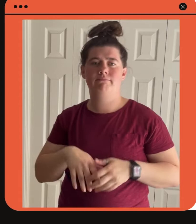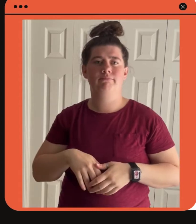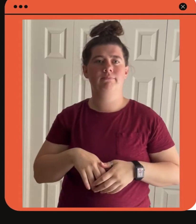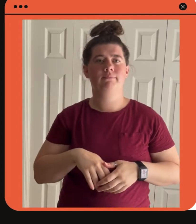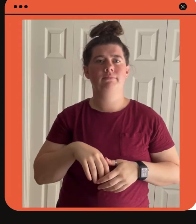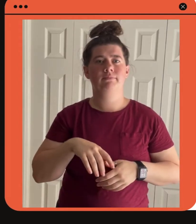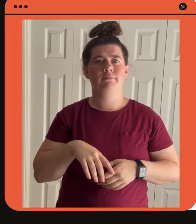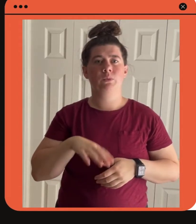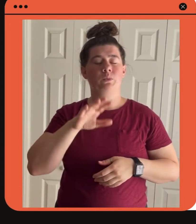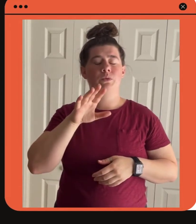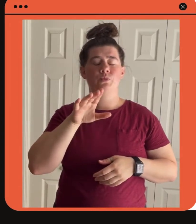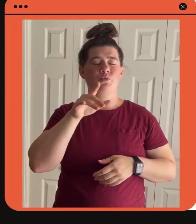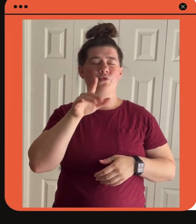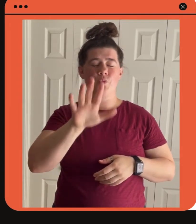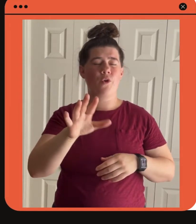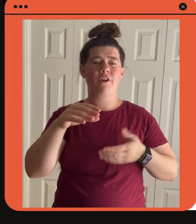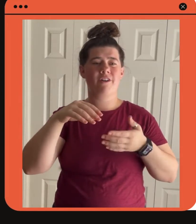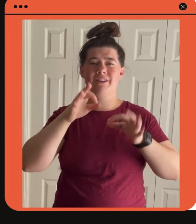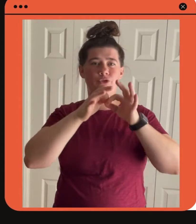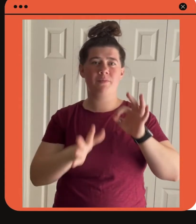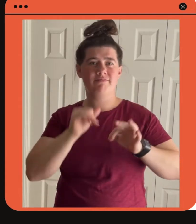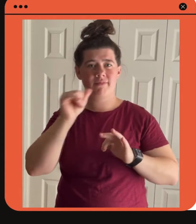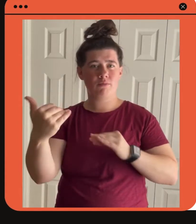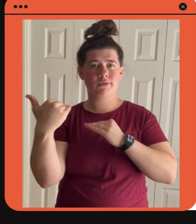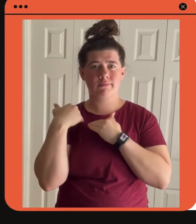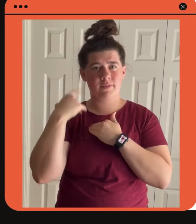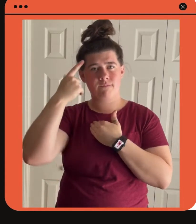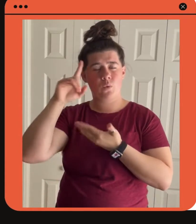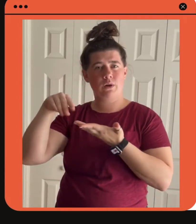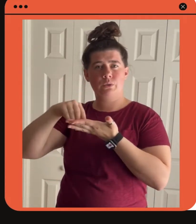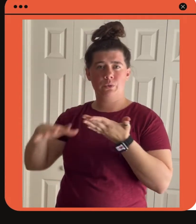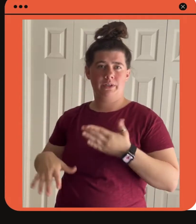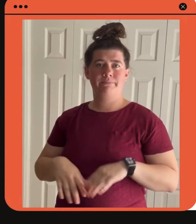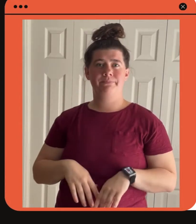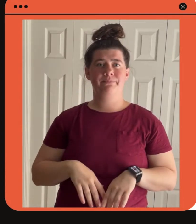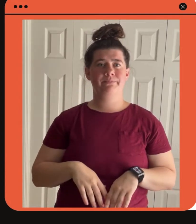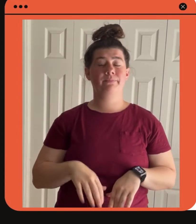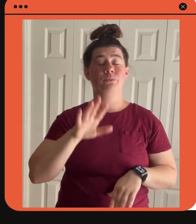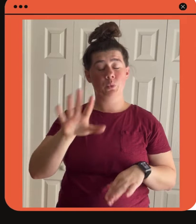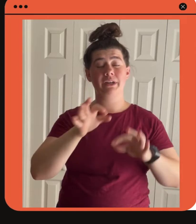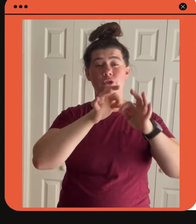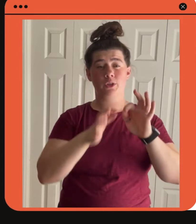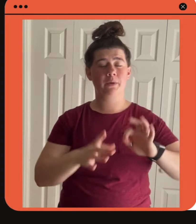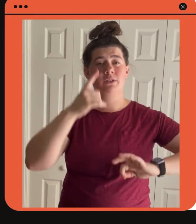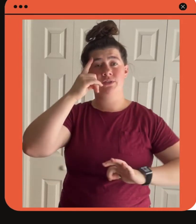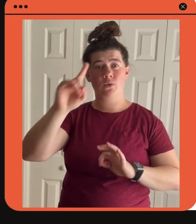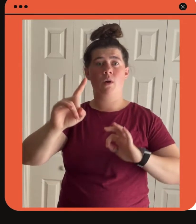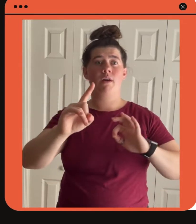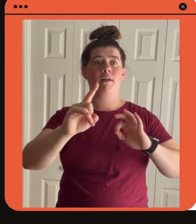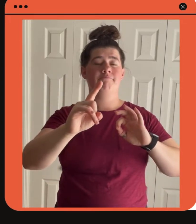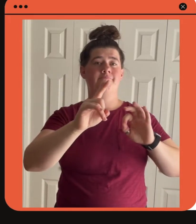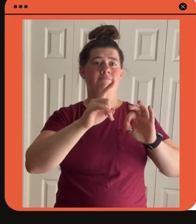management. They are also not responsible for the student. Your interpreter